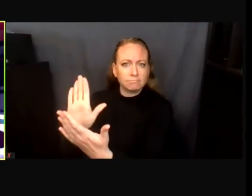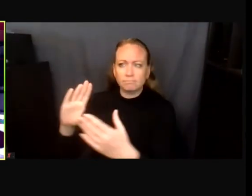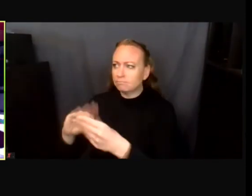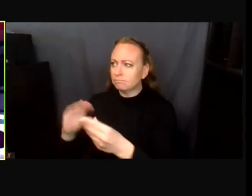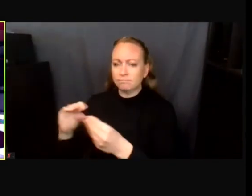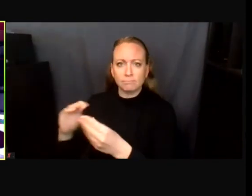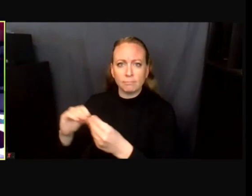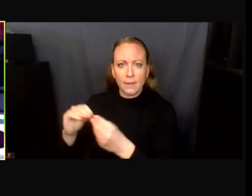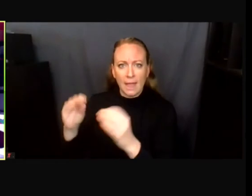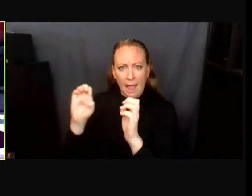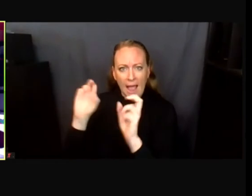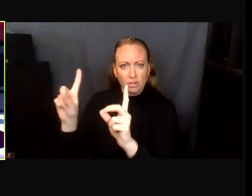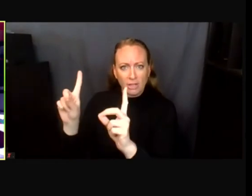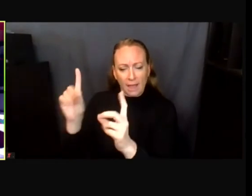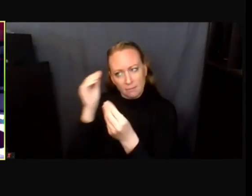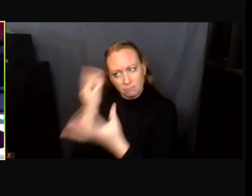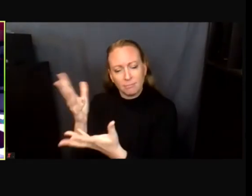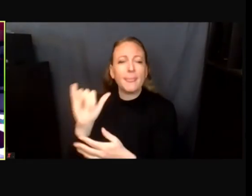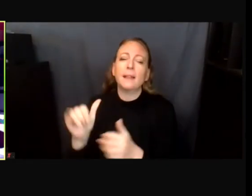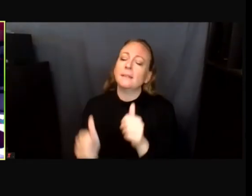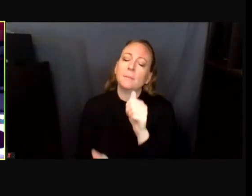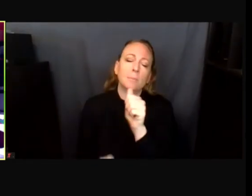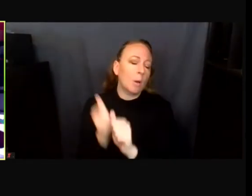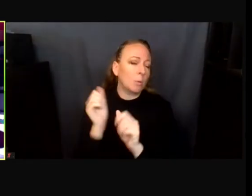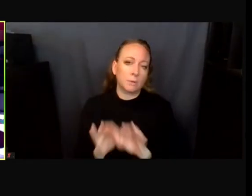Cause that's the most important thing that we can do